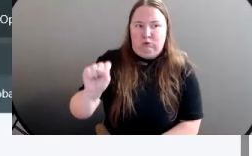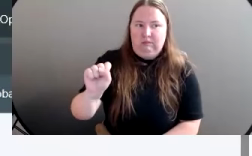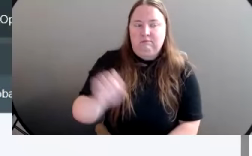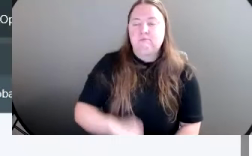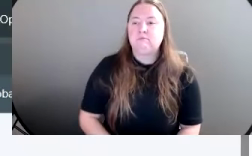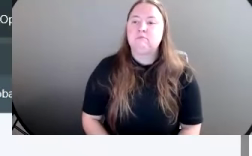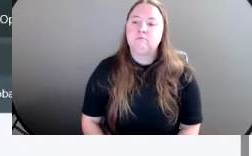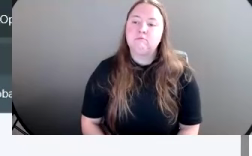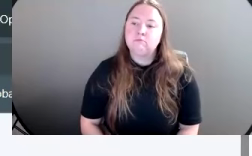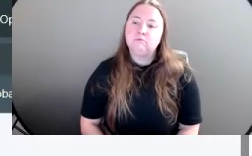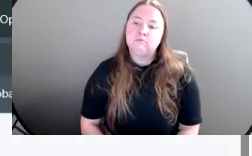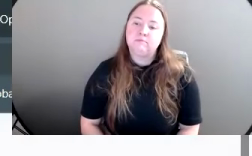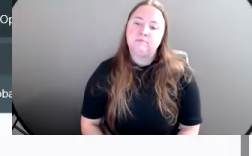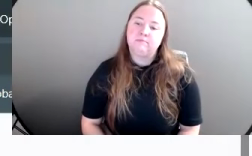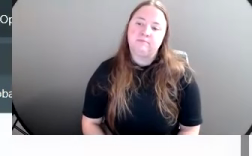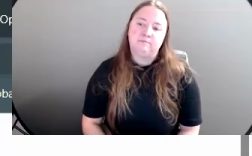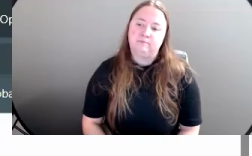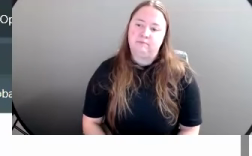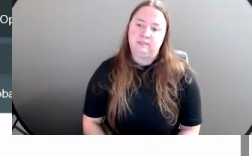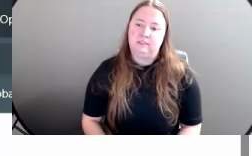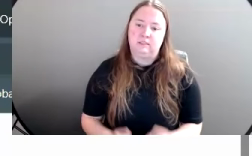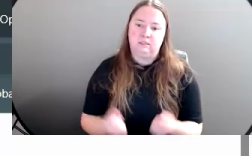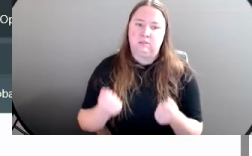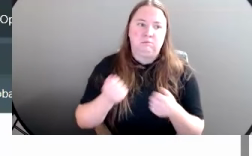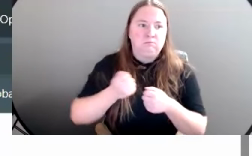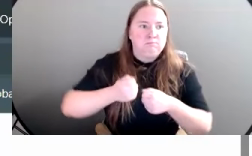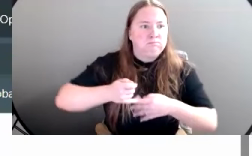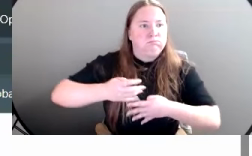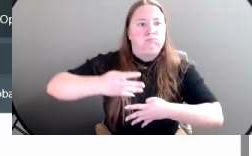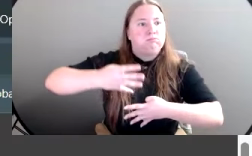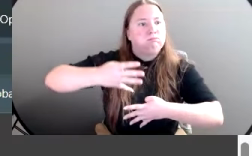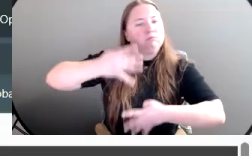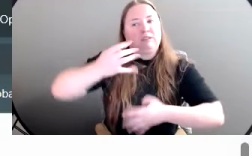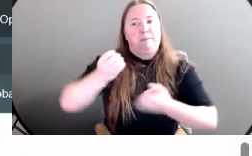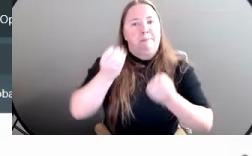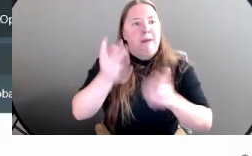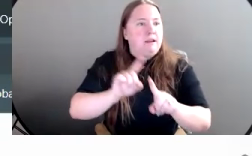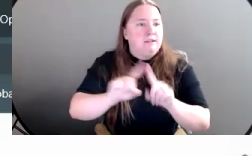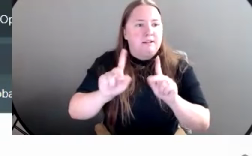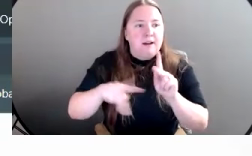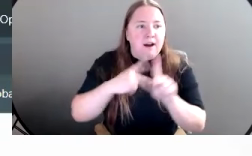and they have, it's just a massive and growing number of materials in here.